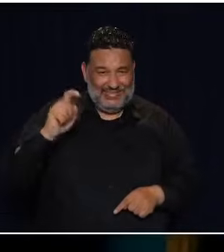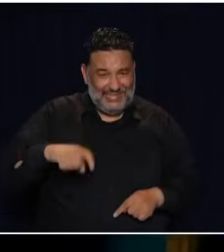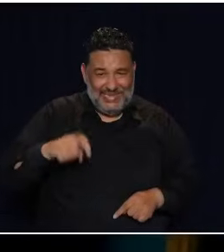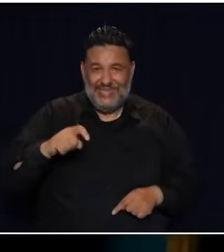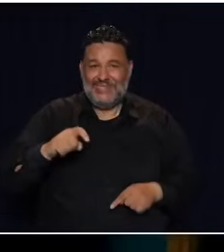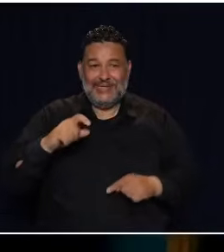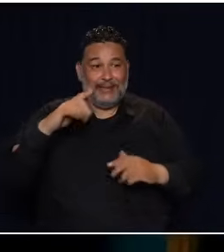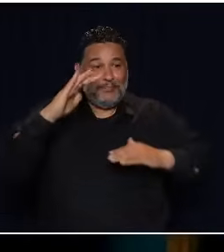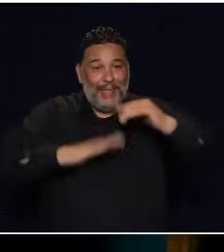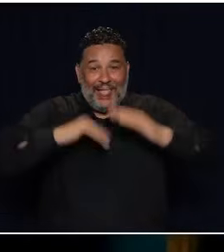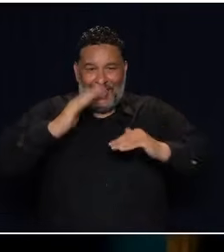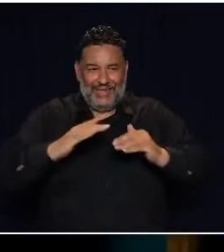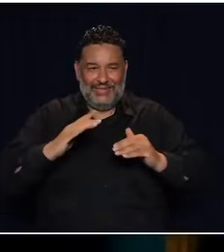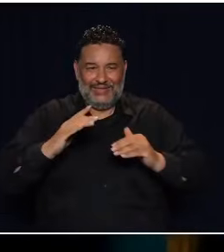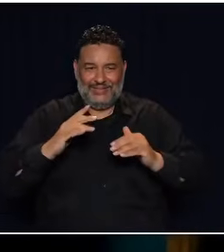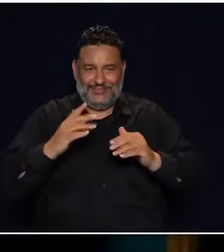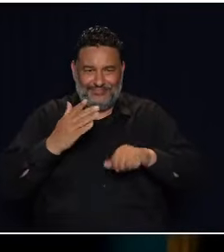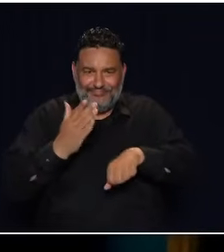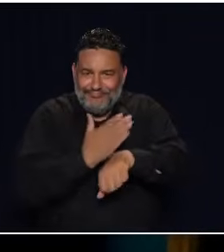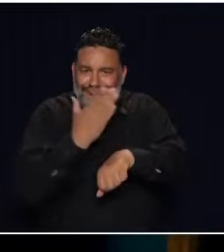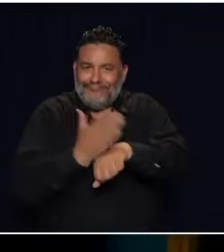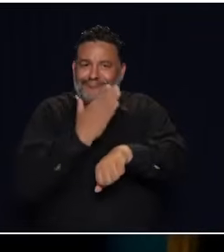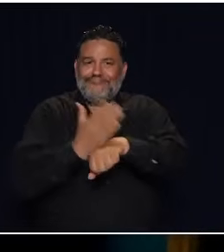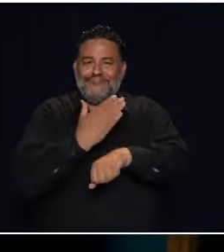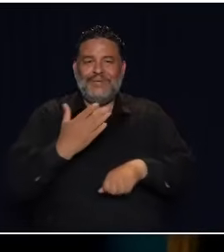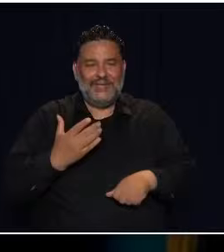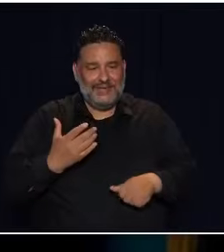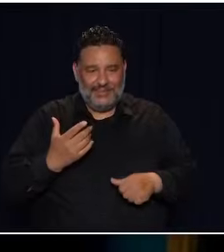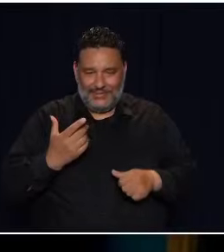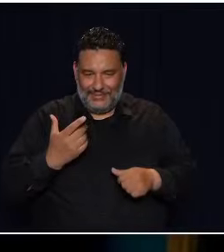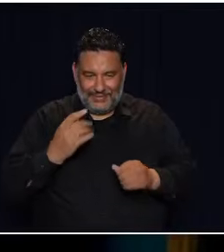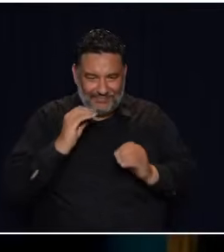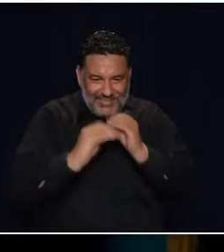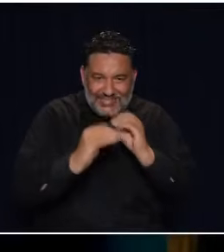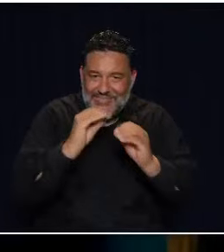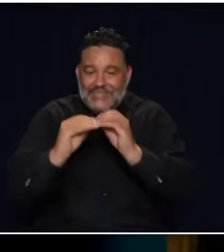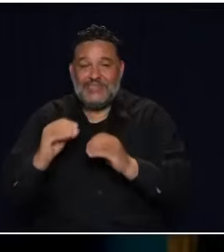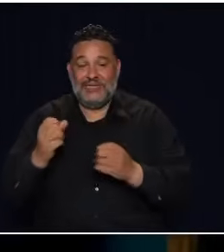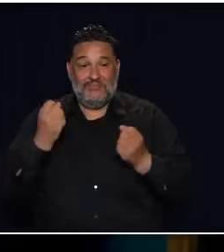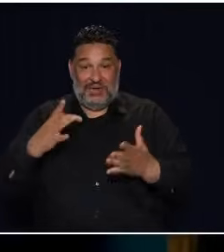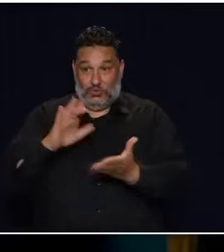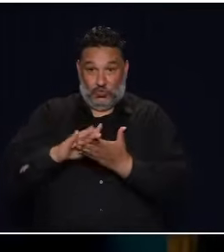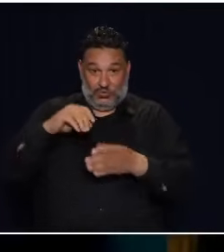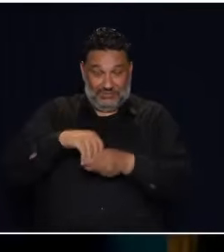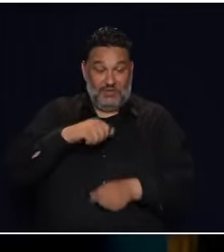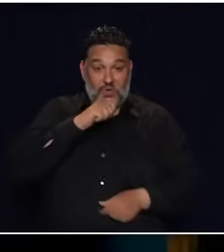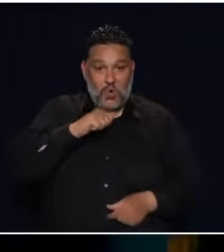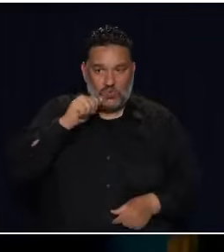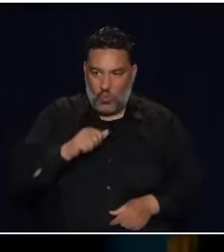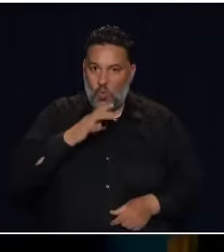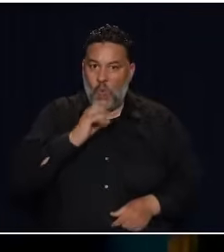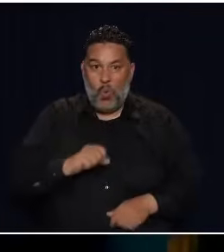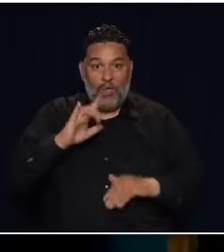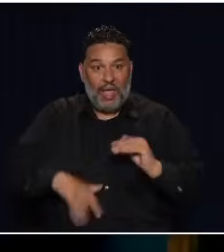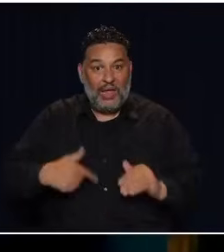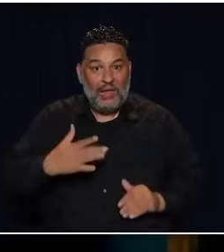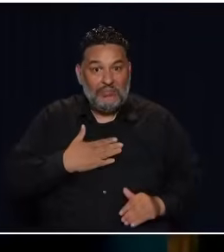WE CAN FUND OUR SCHOOLS. OUR RURAL SCHOOLS ARE IN DIRE NEED OF FACILITY UPGRADES,